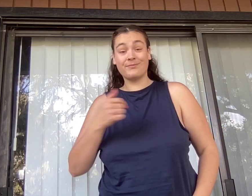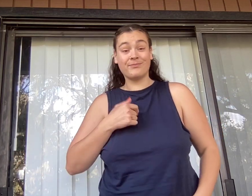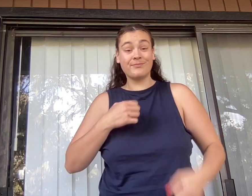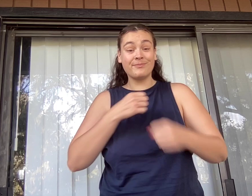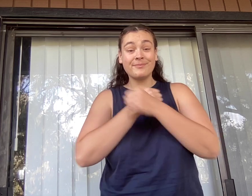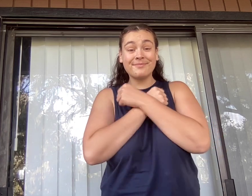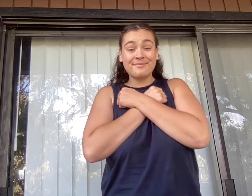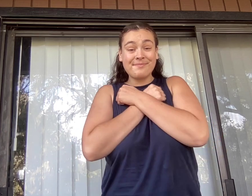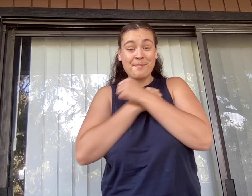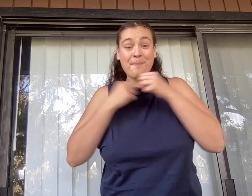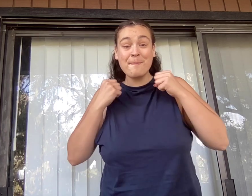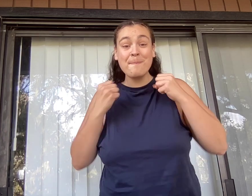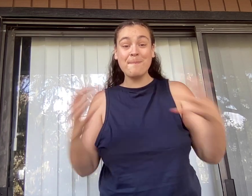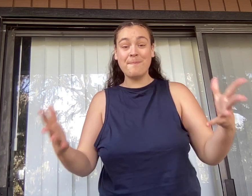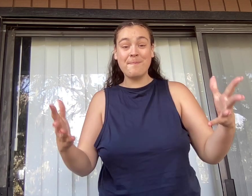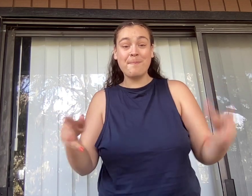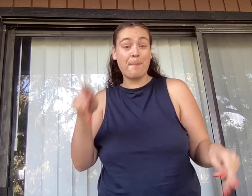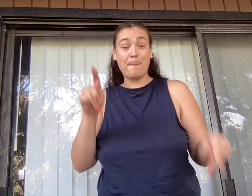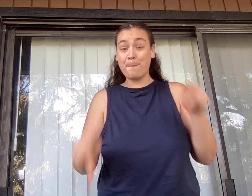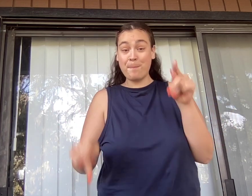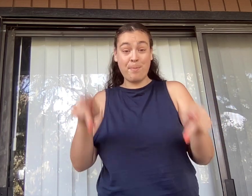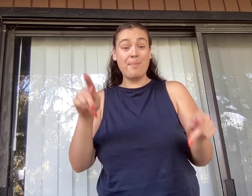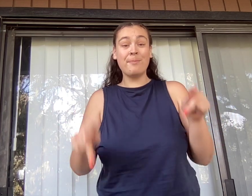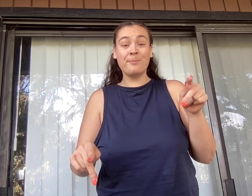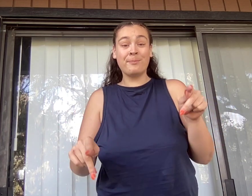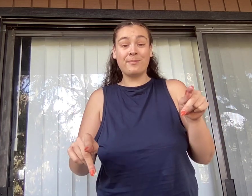I love many people